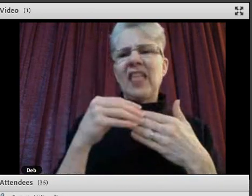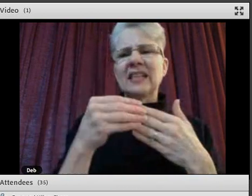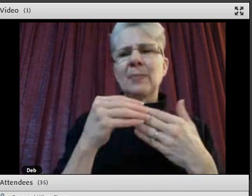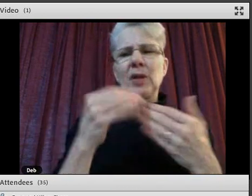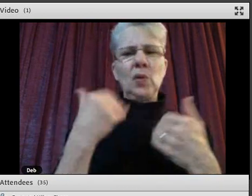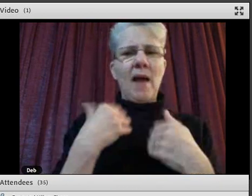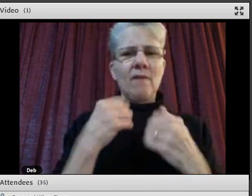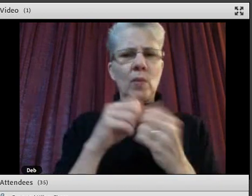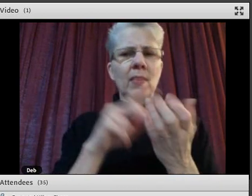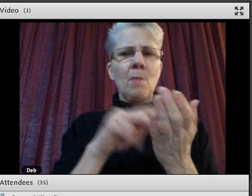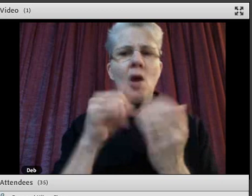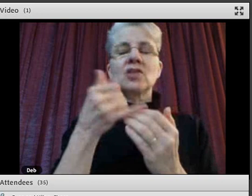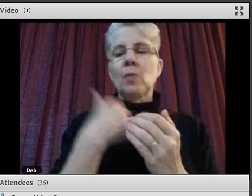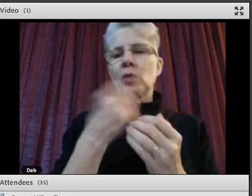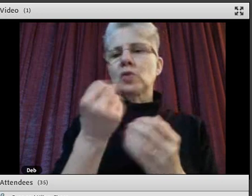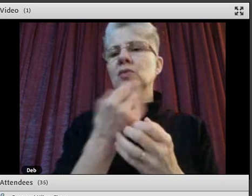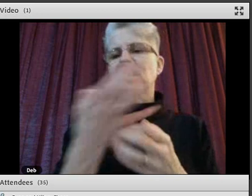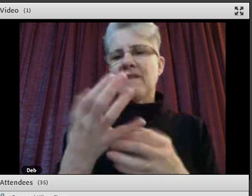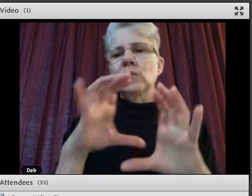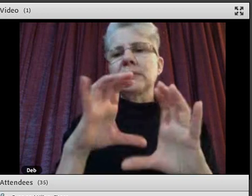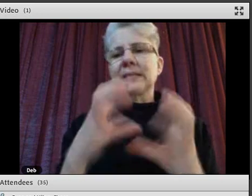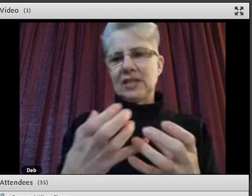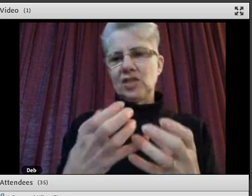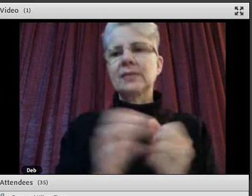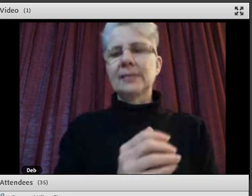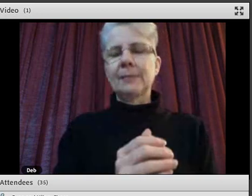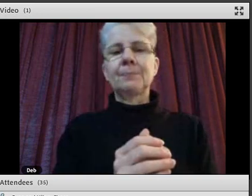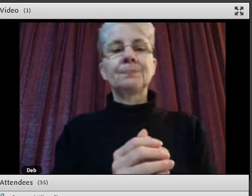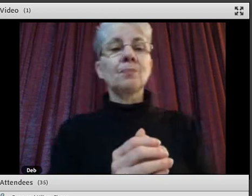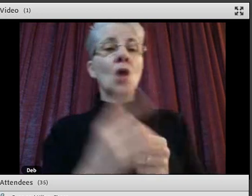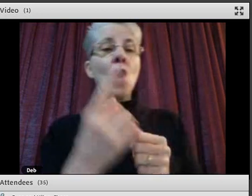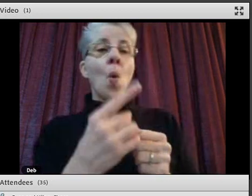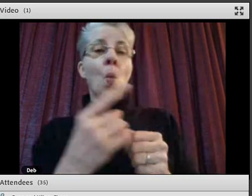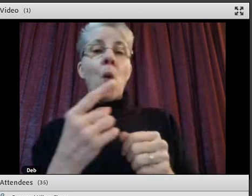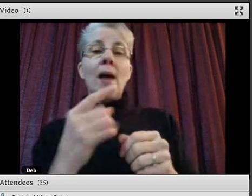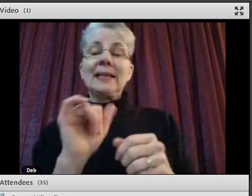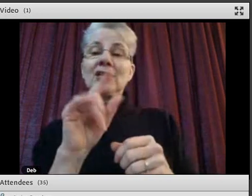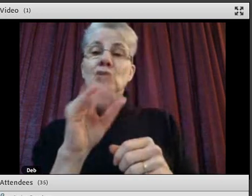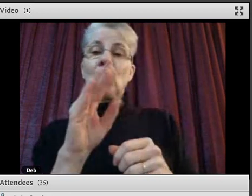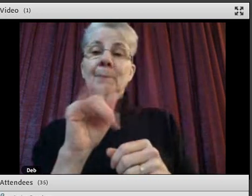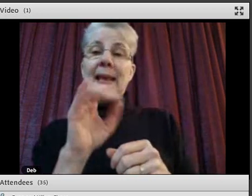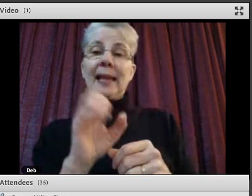and what the complexity of the project is. But yeah, we can do several sessions. Hilary: One intermediate cardboard activity